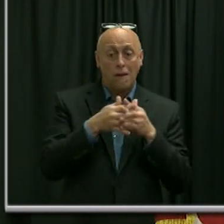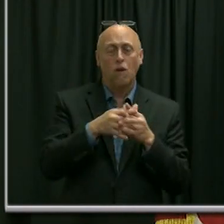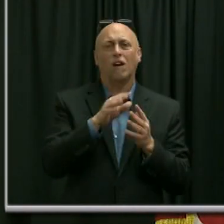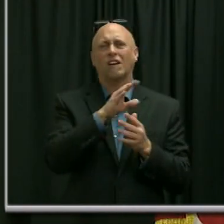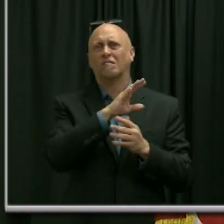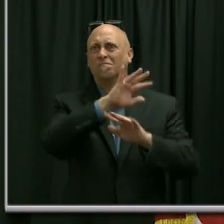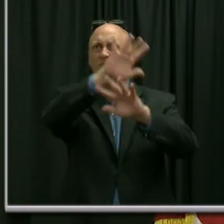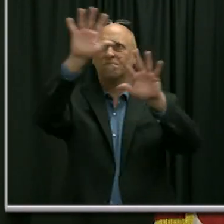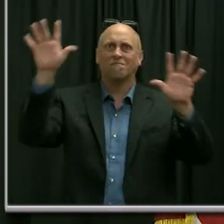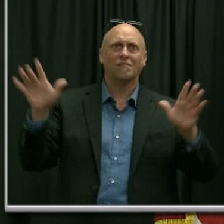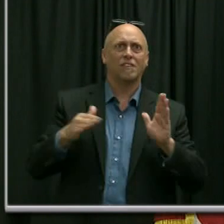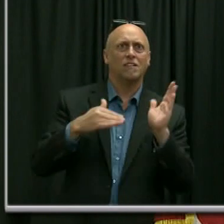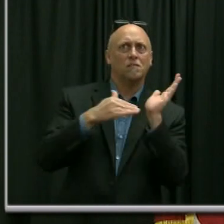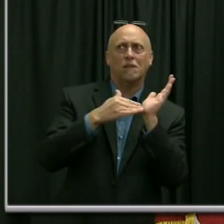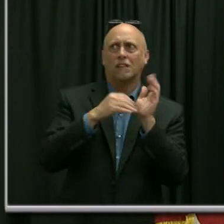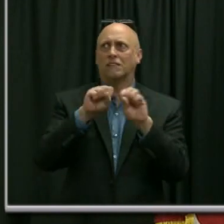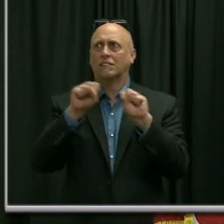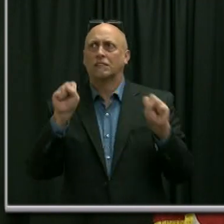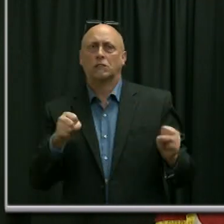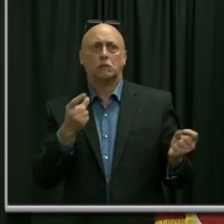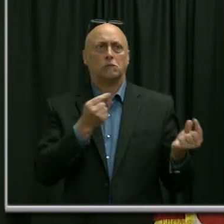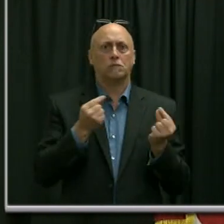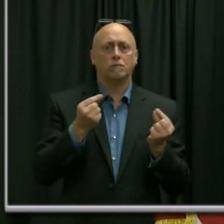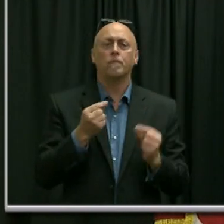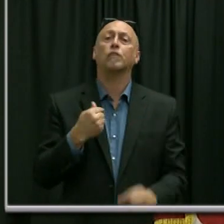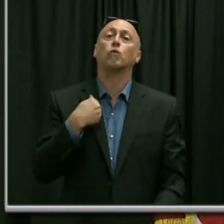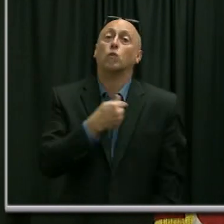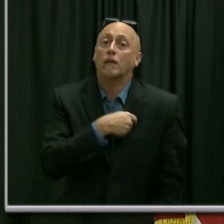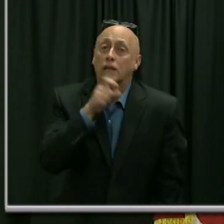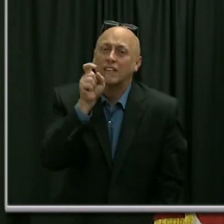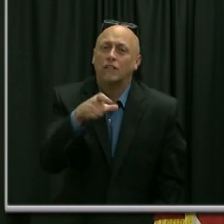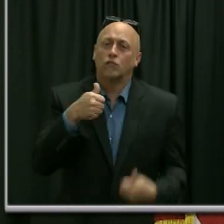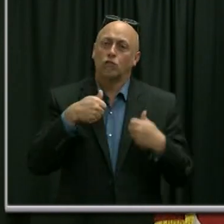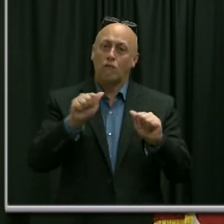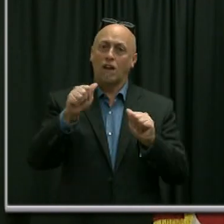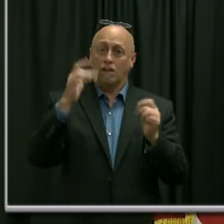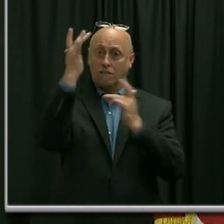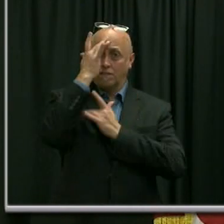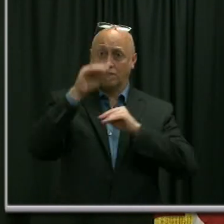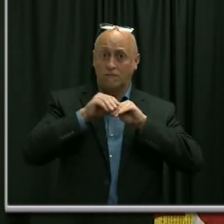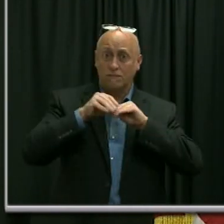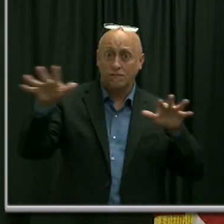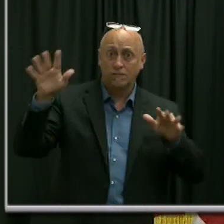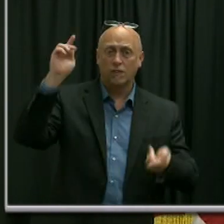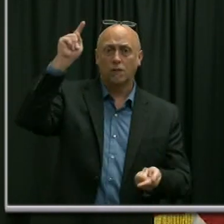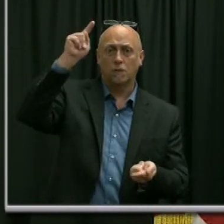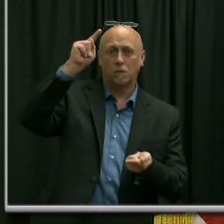CITY'S AND NATION'S HEALTH CARE SYSTEM. WE MUST MAKE EVERY